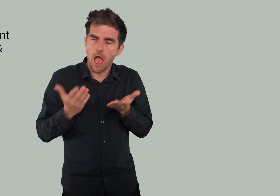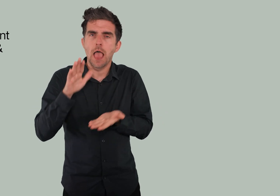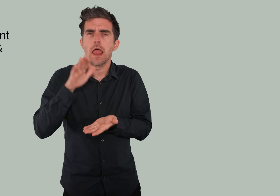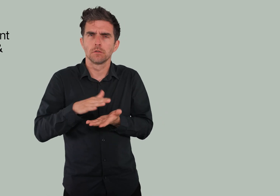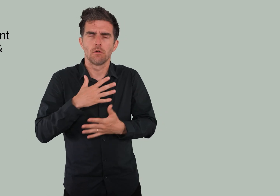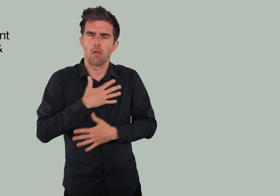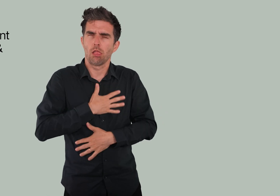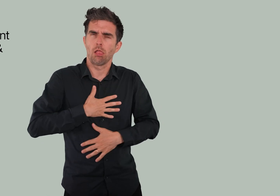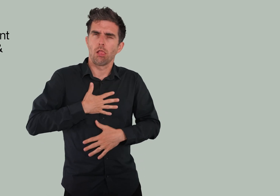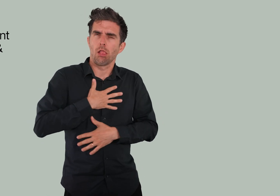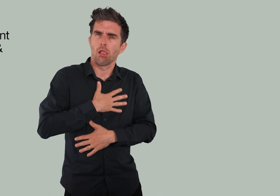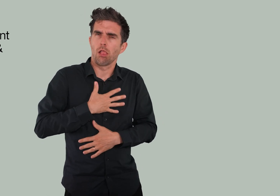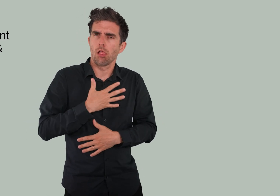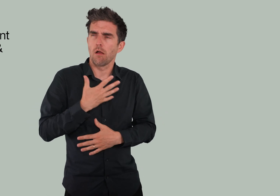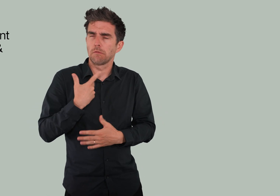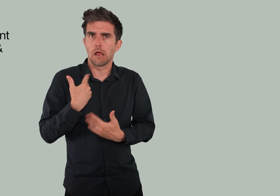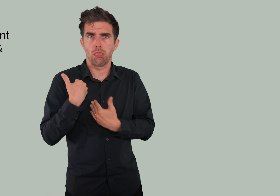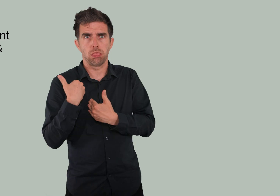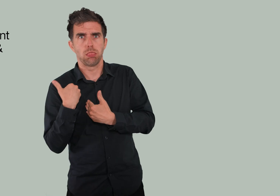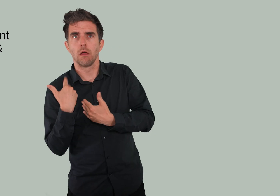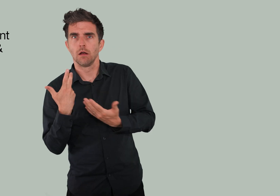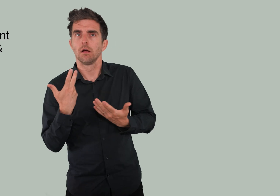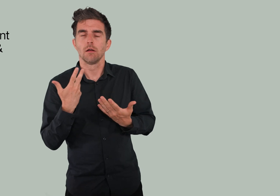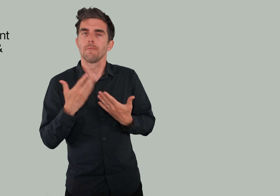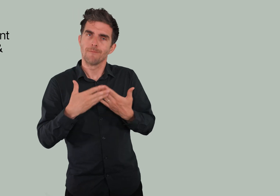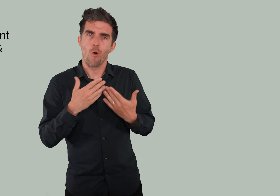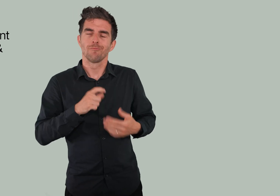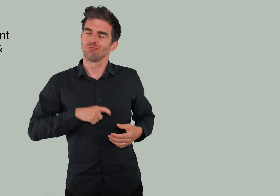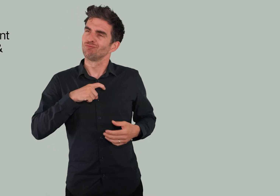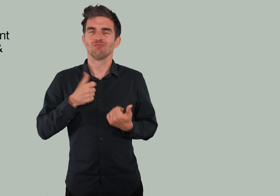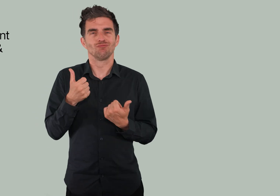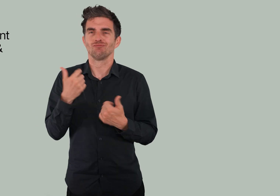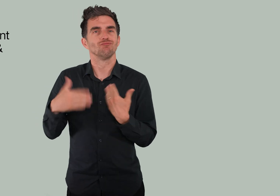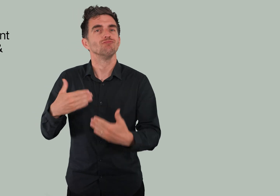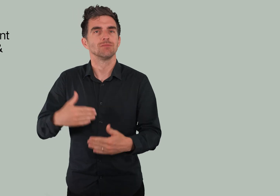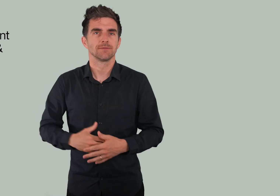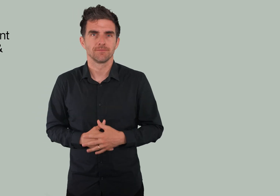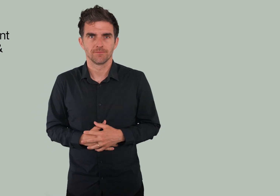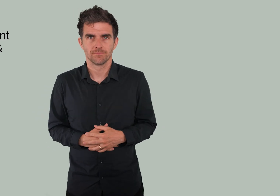reducing emotional burden and increasing confidence in the process.